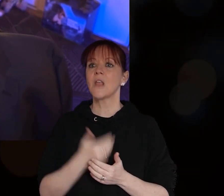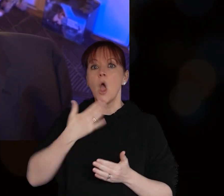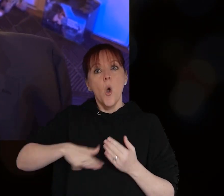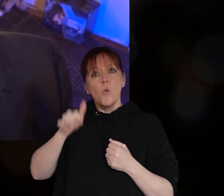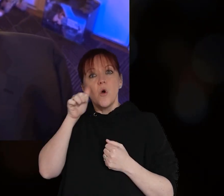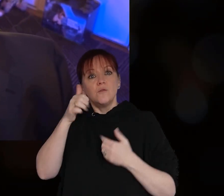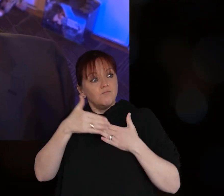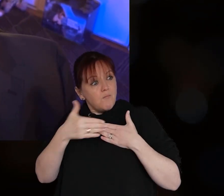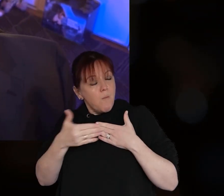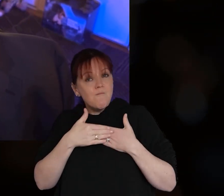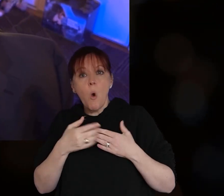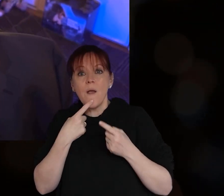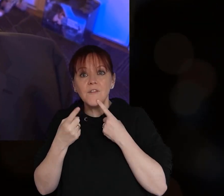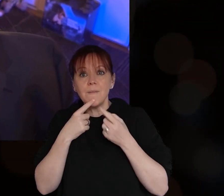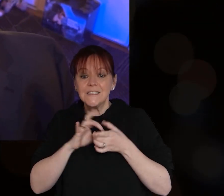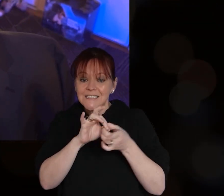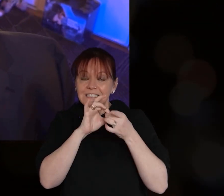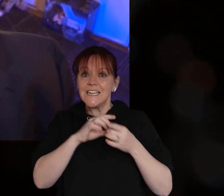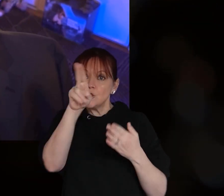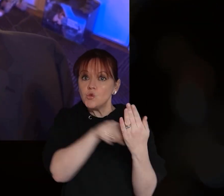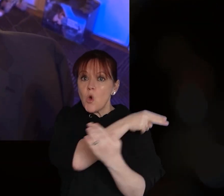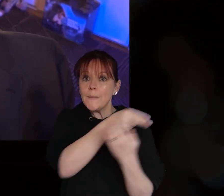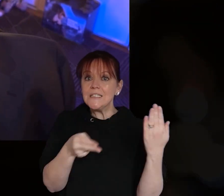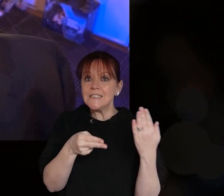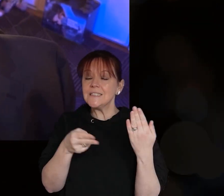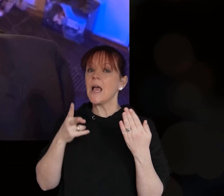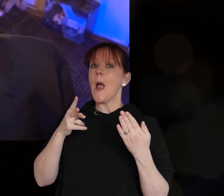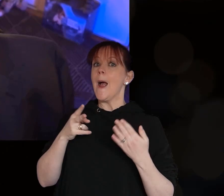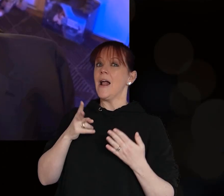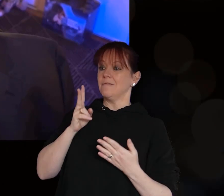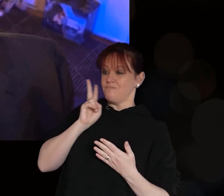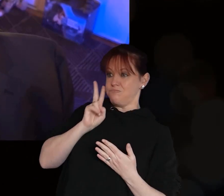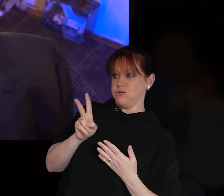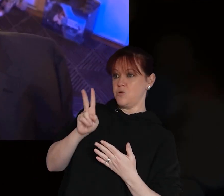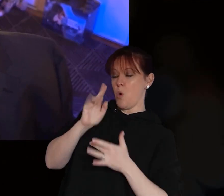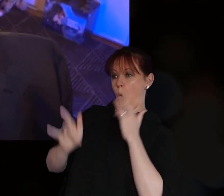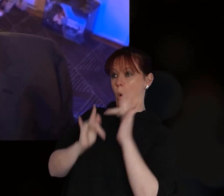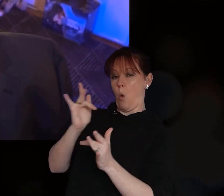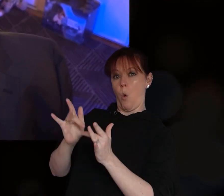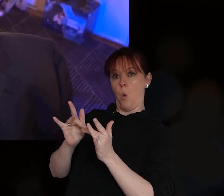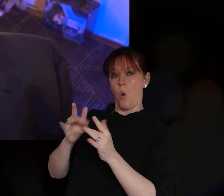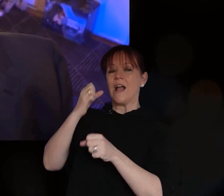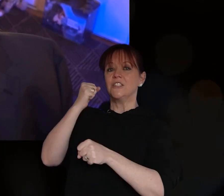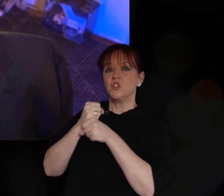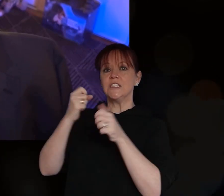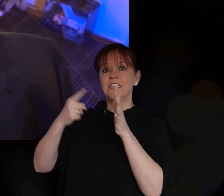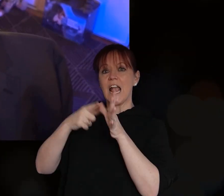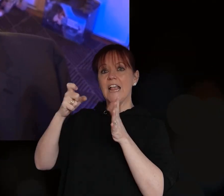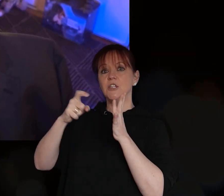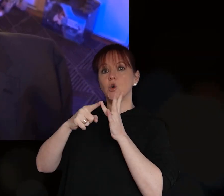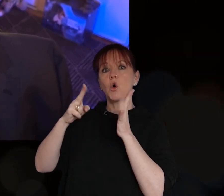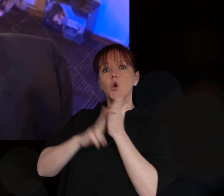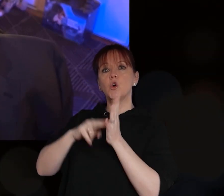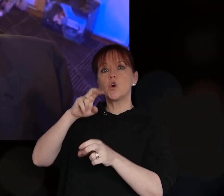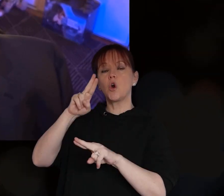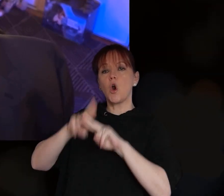and why they made it to the finals, head to the Award section on gaconf.com That's G, A, C, O, N, F, dot com.